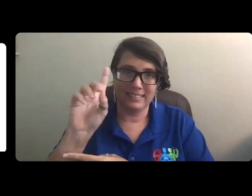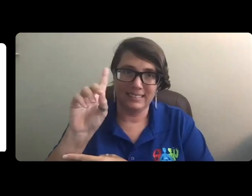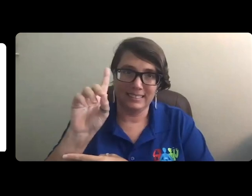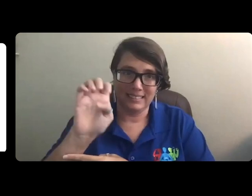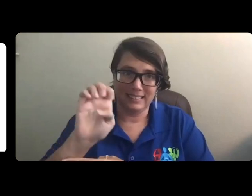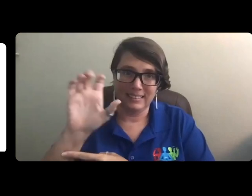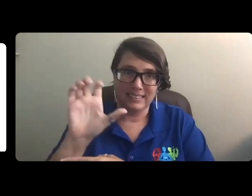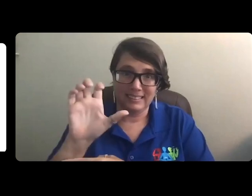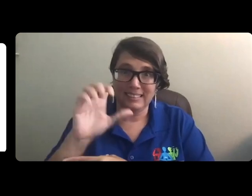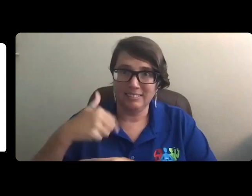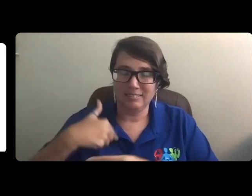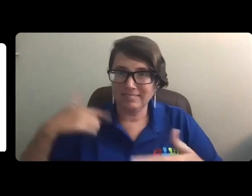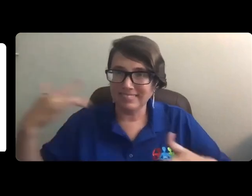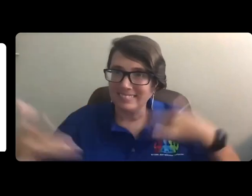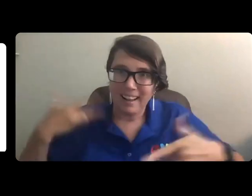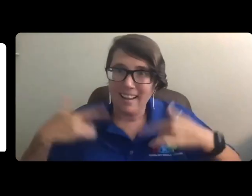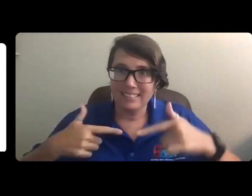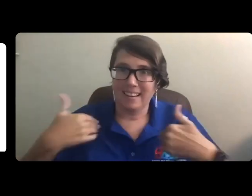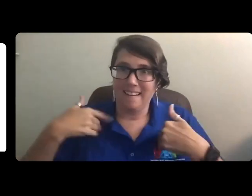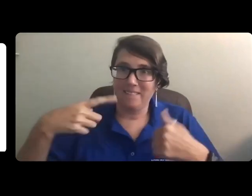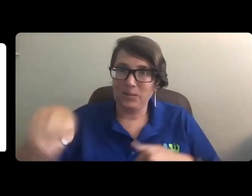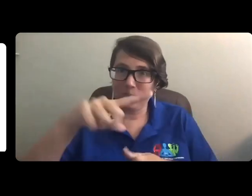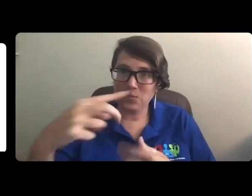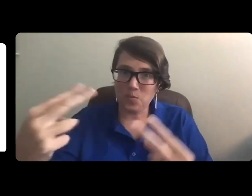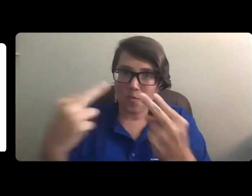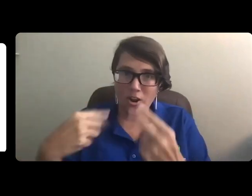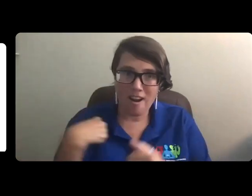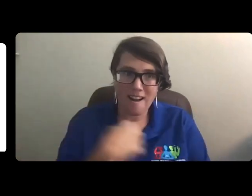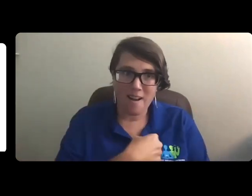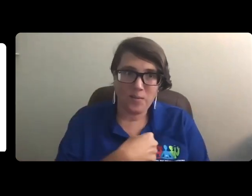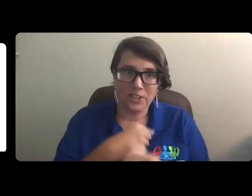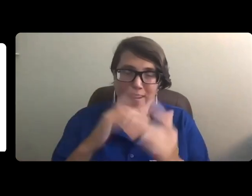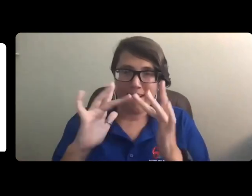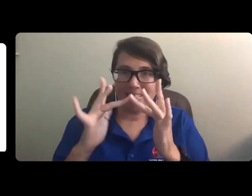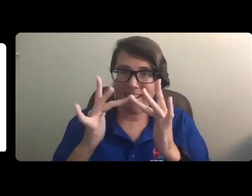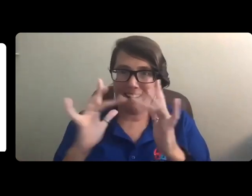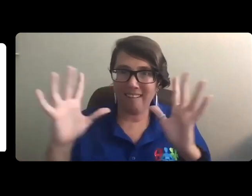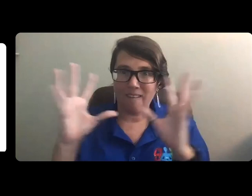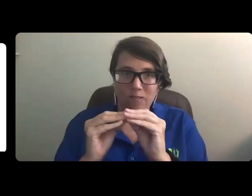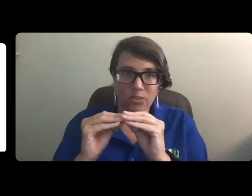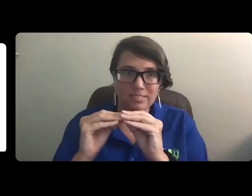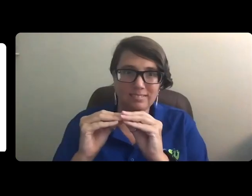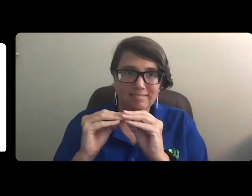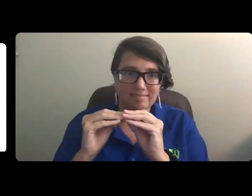I'm the Communications Director for NDEC. We are very excited to have you all joining us today